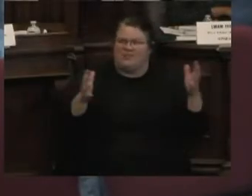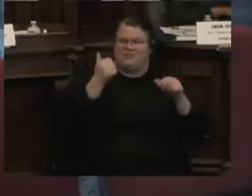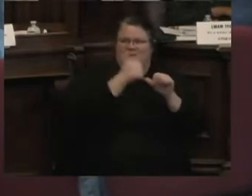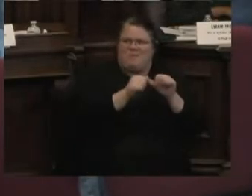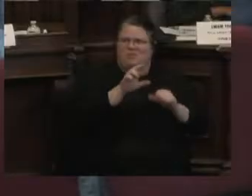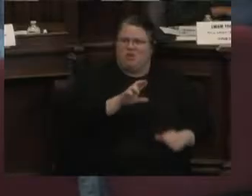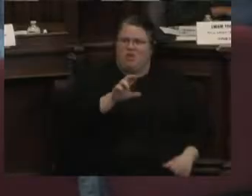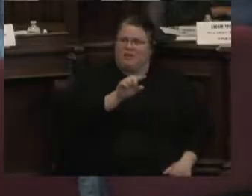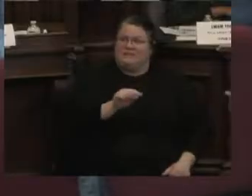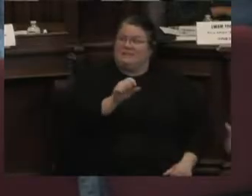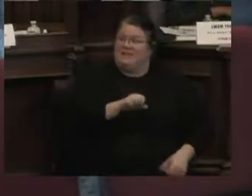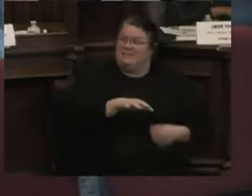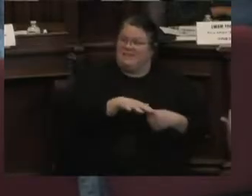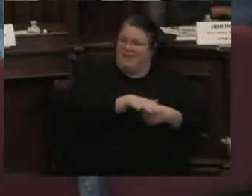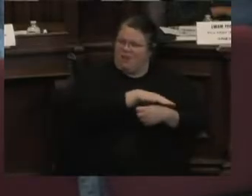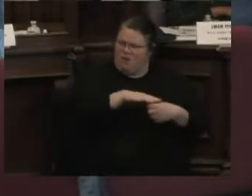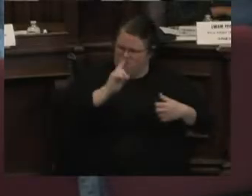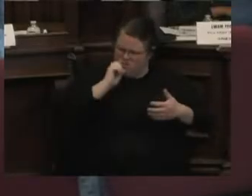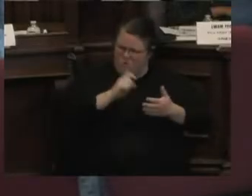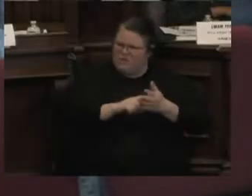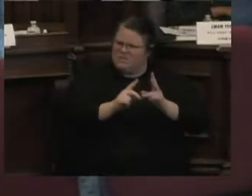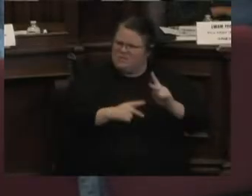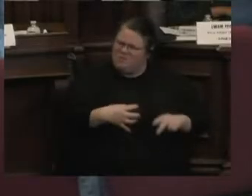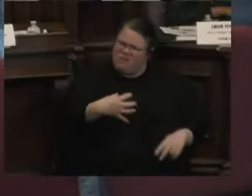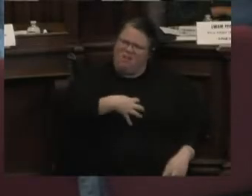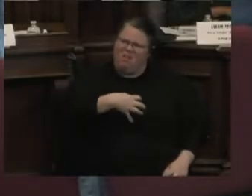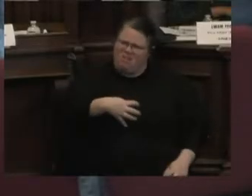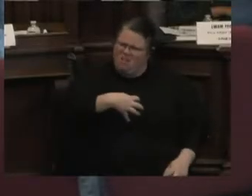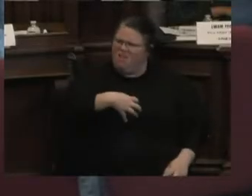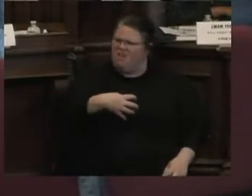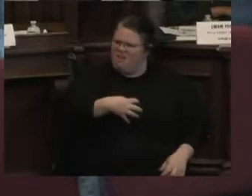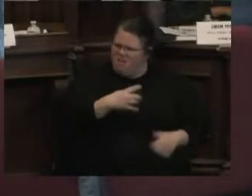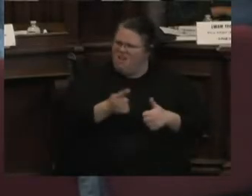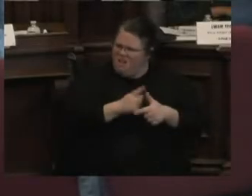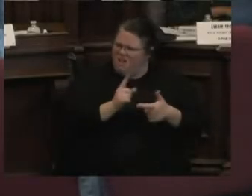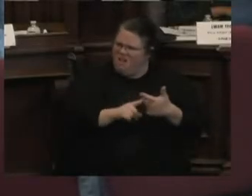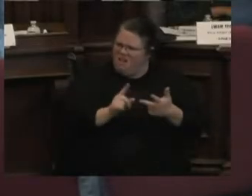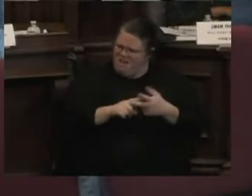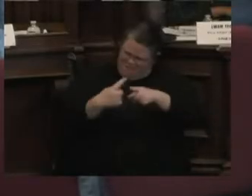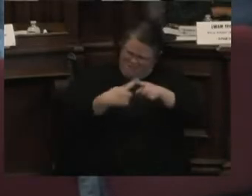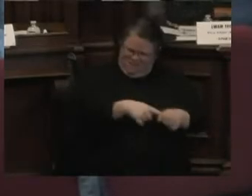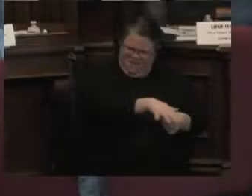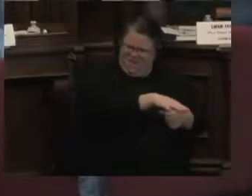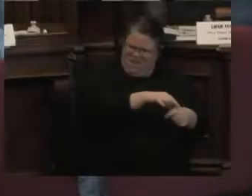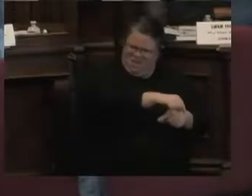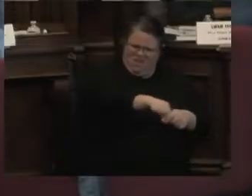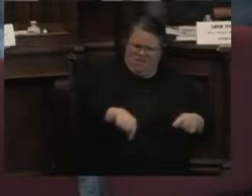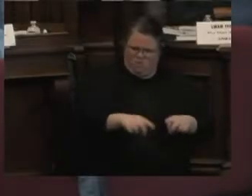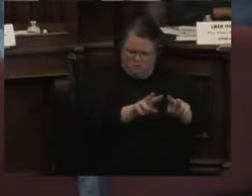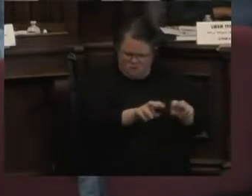think I try maybe I try to attempt to say that with the BTS, right, that we're seeing